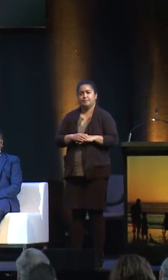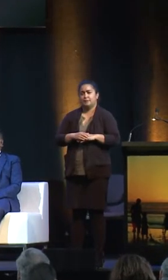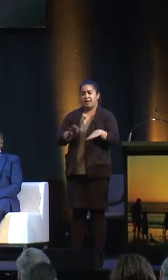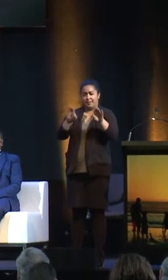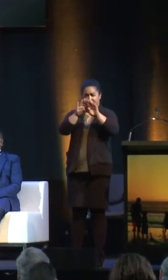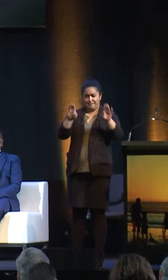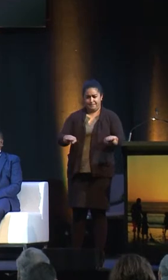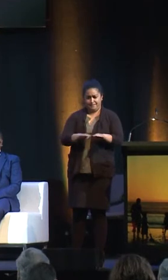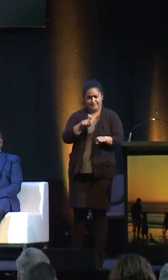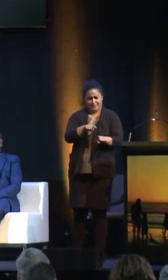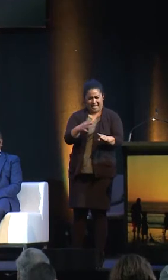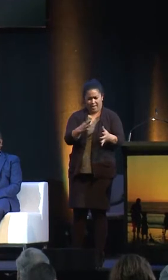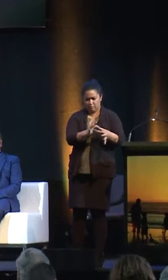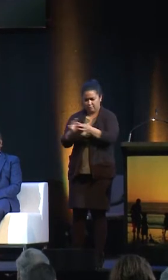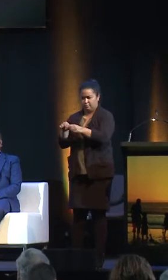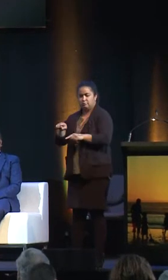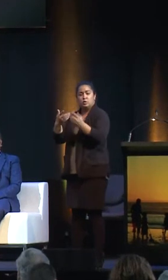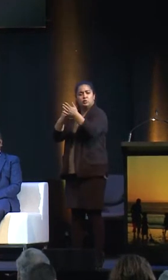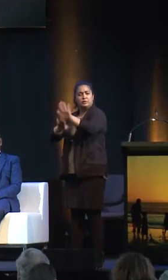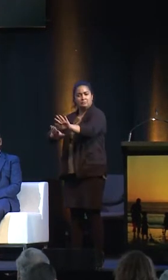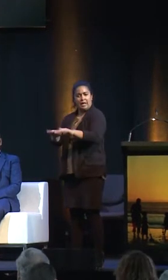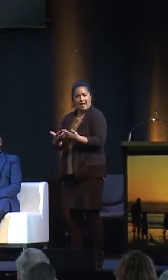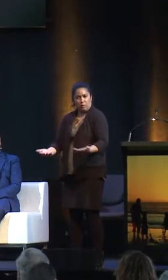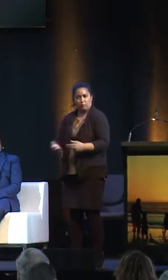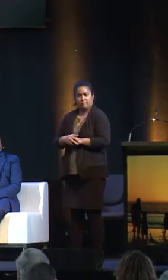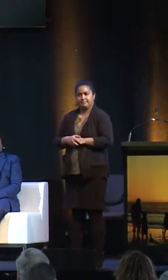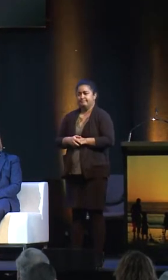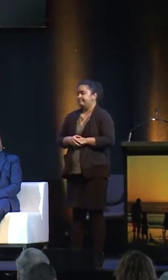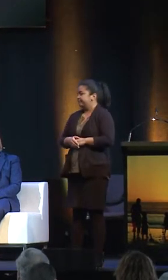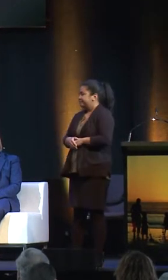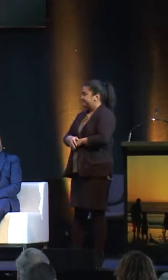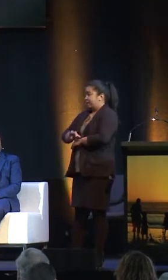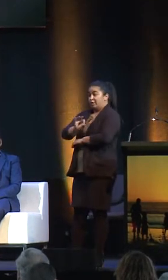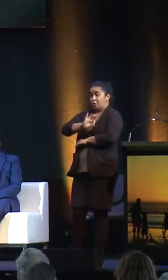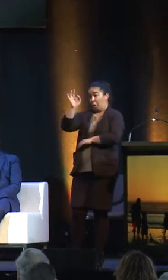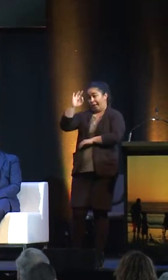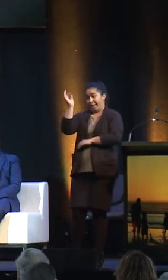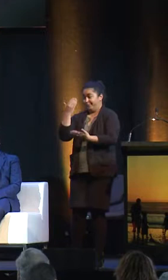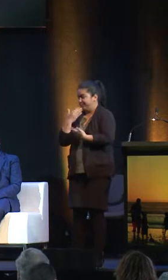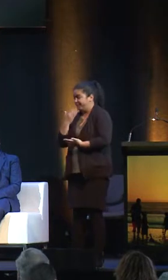in with the rest of New Zealand? Joanna: Mōrena, thanks Grant. Look when I